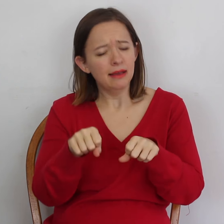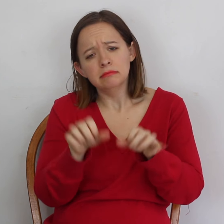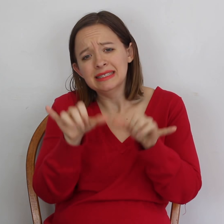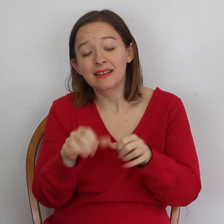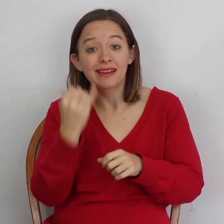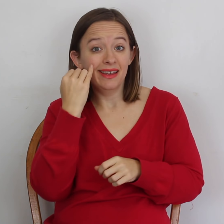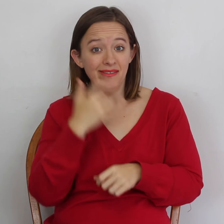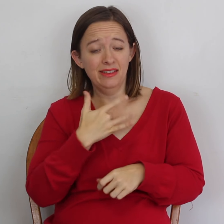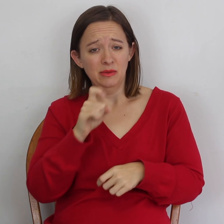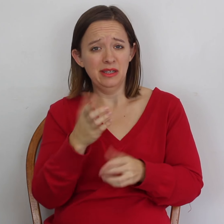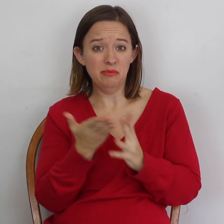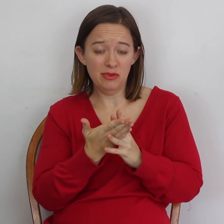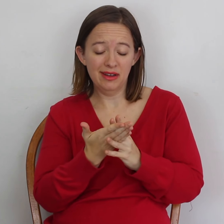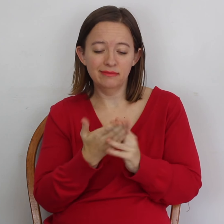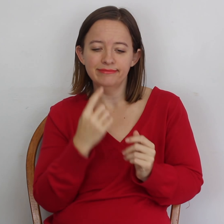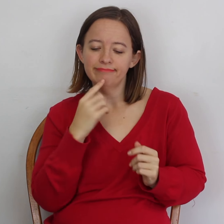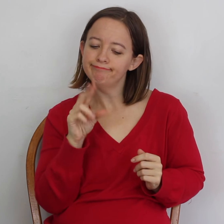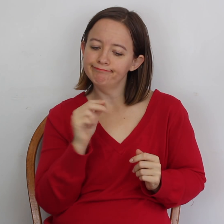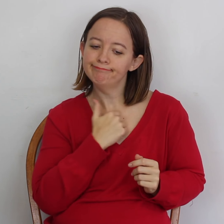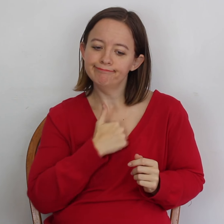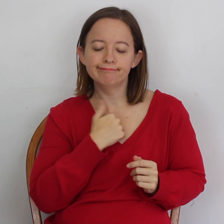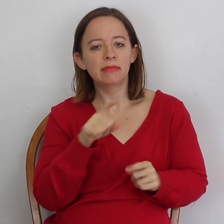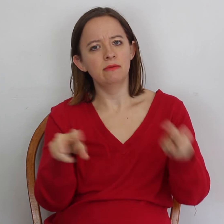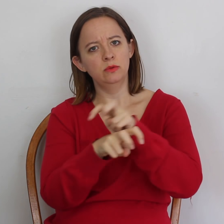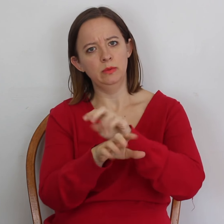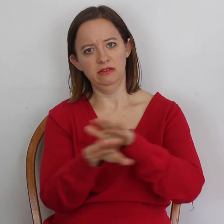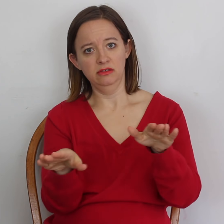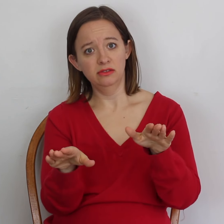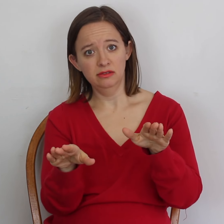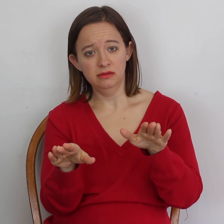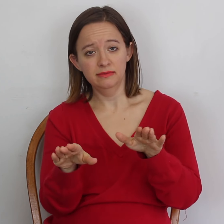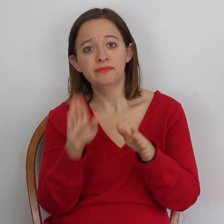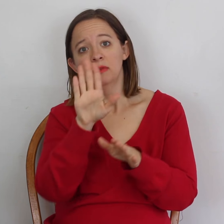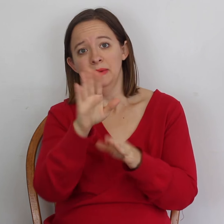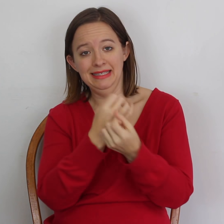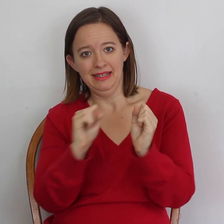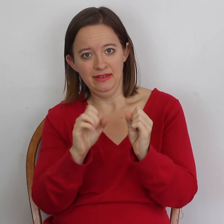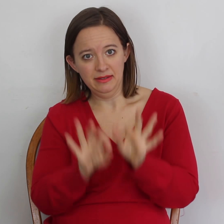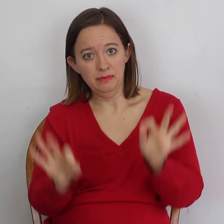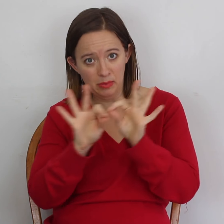and you need to take a break and switch. Maybe the person says "No, no, no, I want you to stay. I like you." or